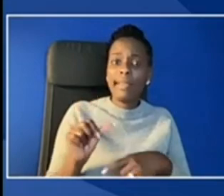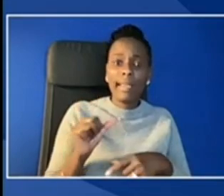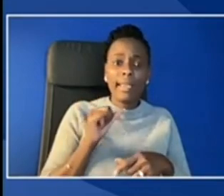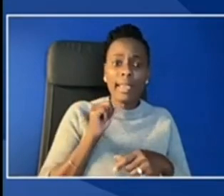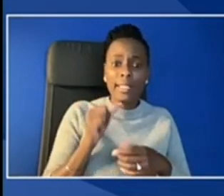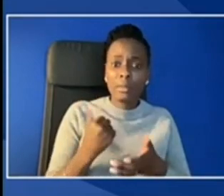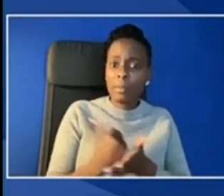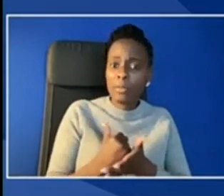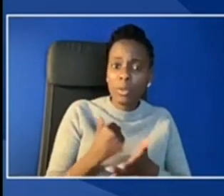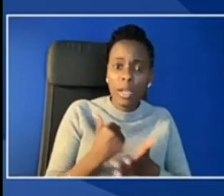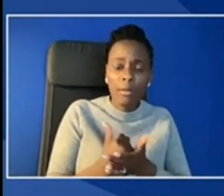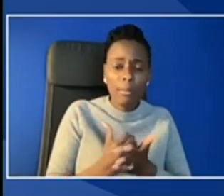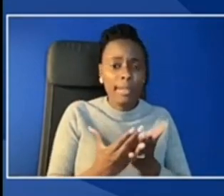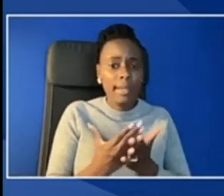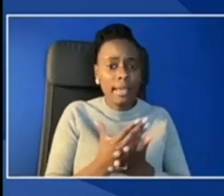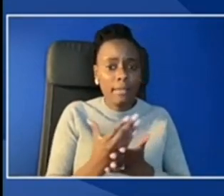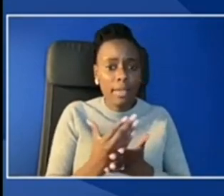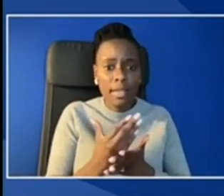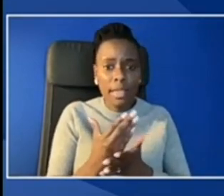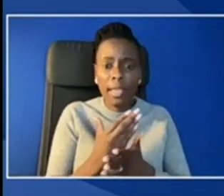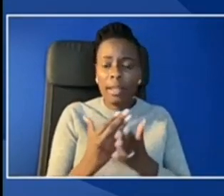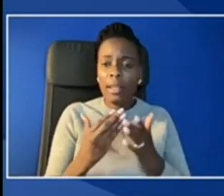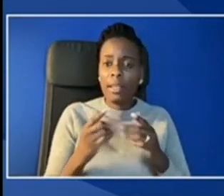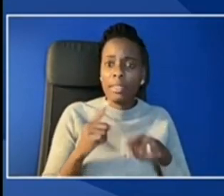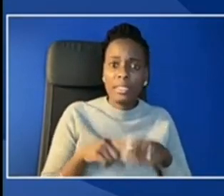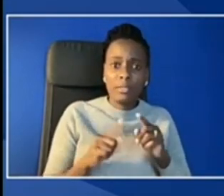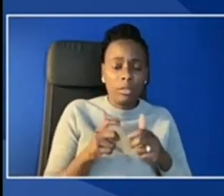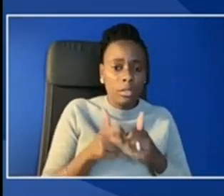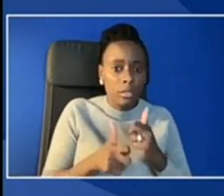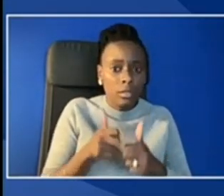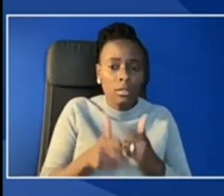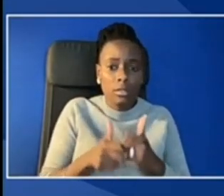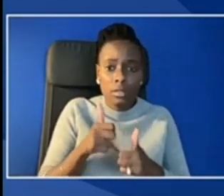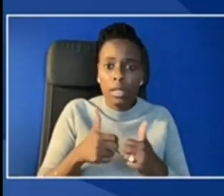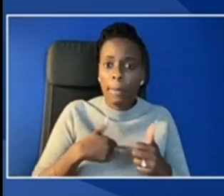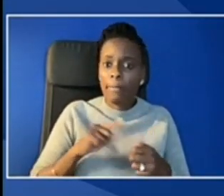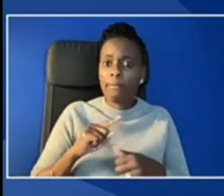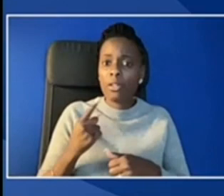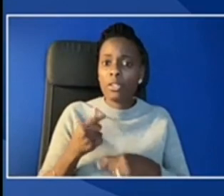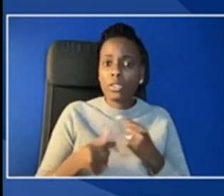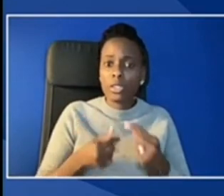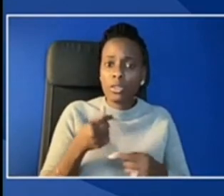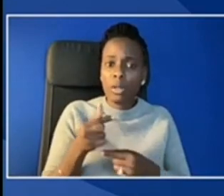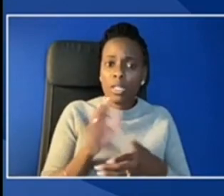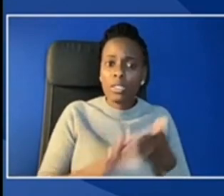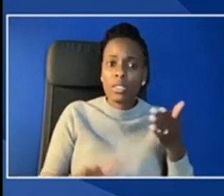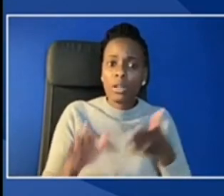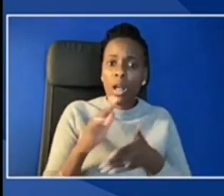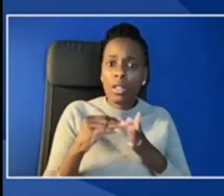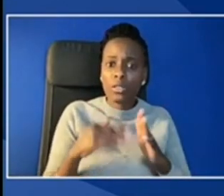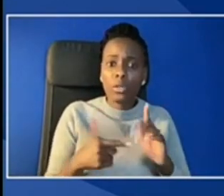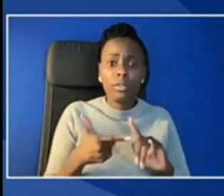navigate these numerous hurdles. And as a first-generation college student from a blue collar family, I have worked